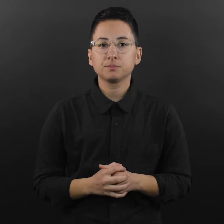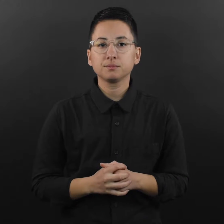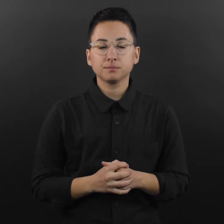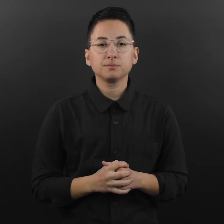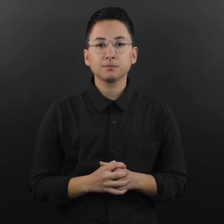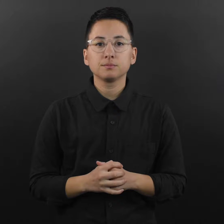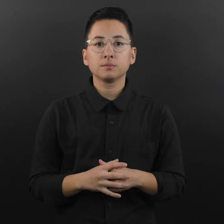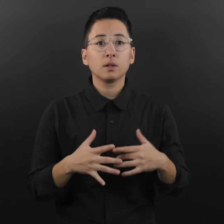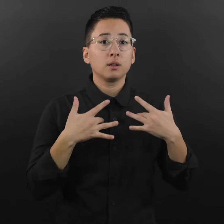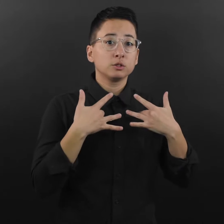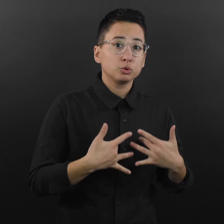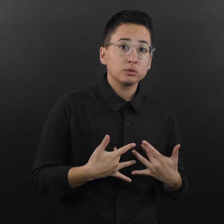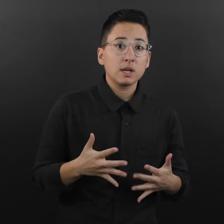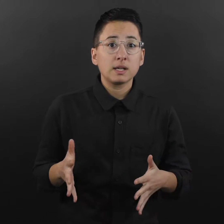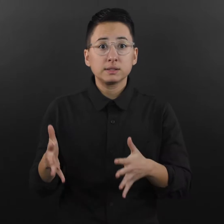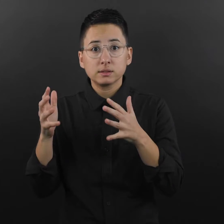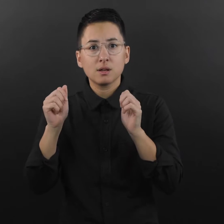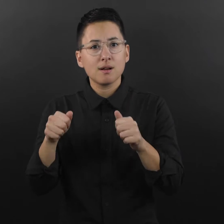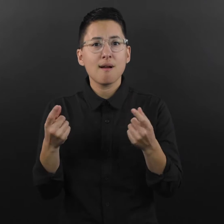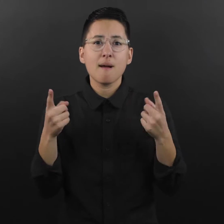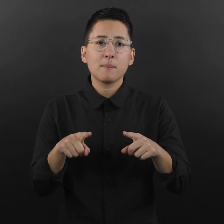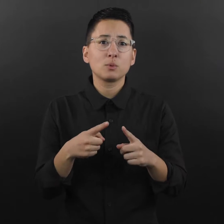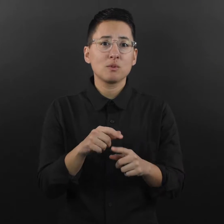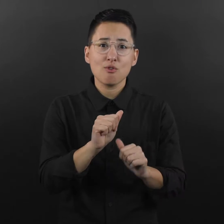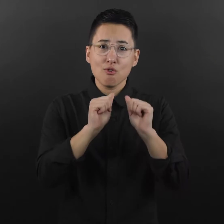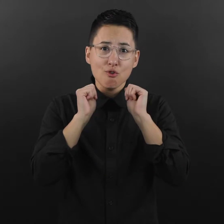Depression and anxiety can happen to both moms and dads.